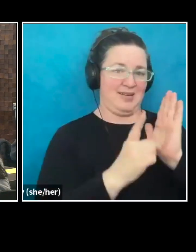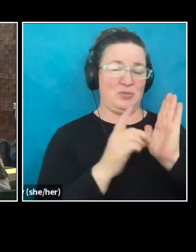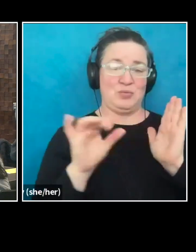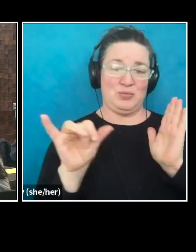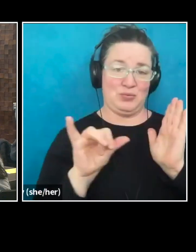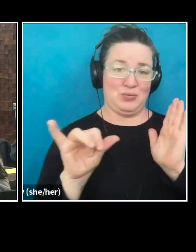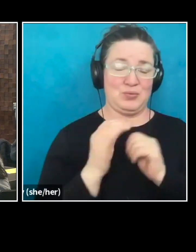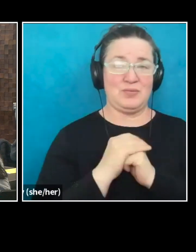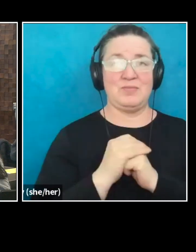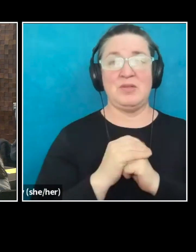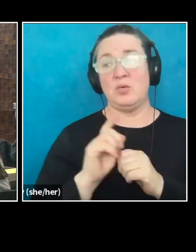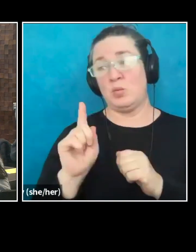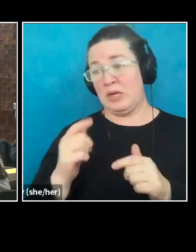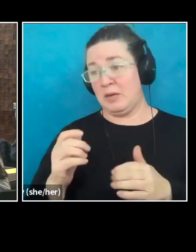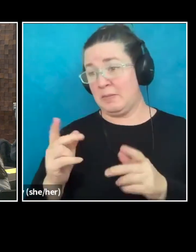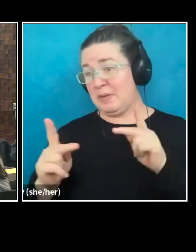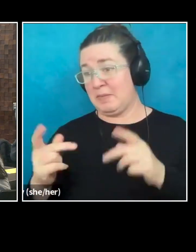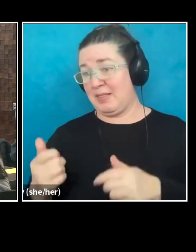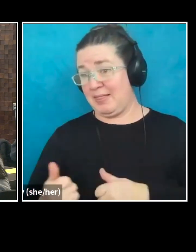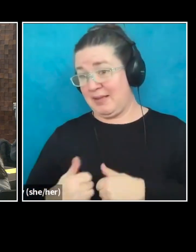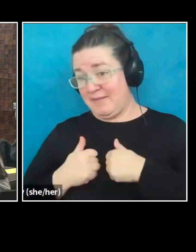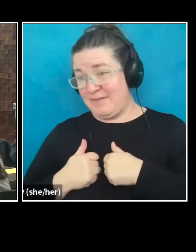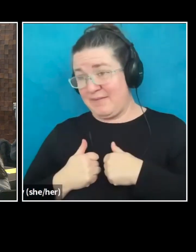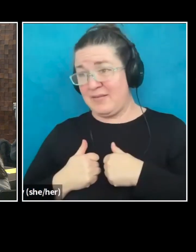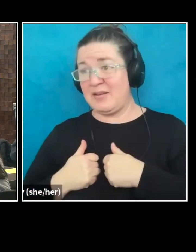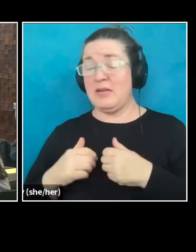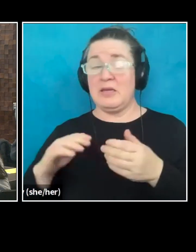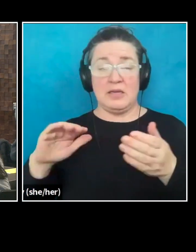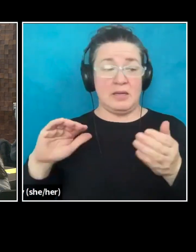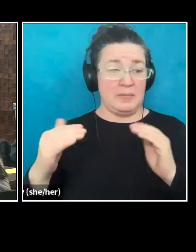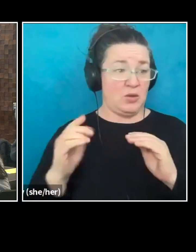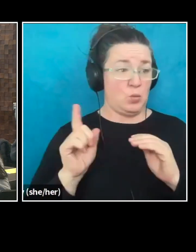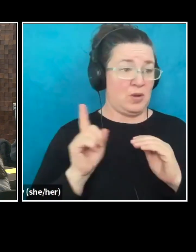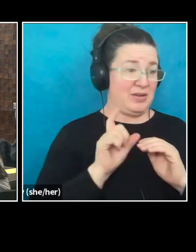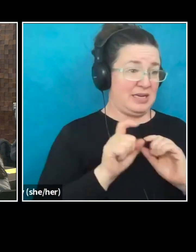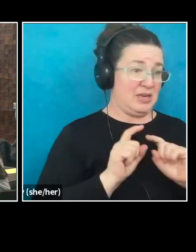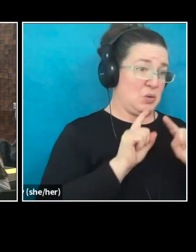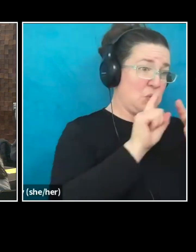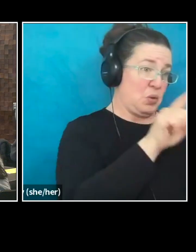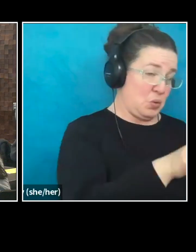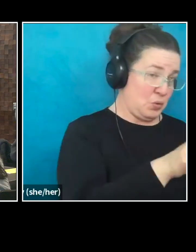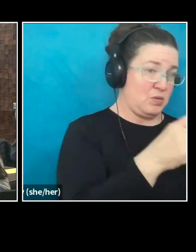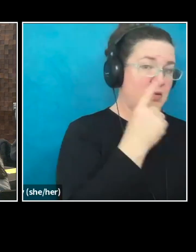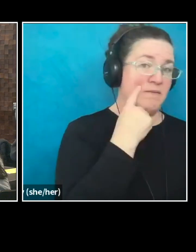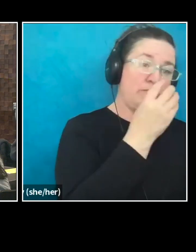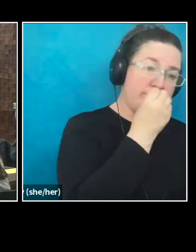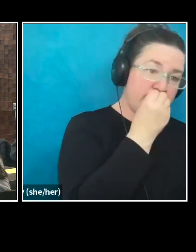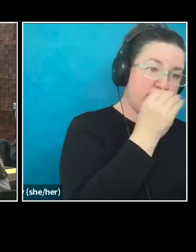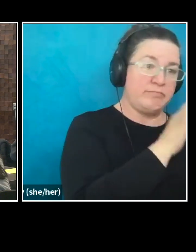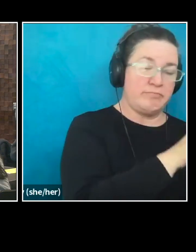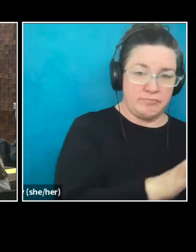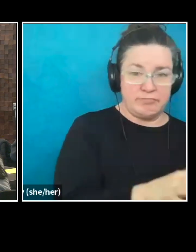people live relative to the destinations that they need to travel to. Um, and part of the opportunity